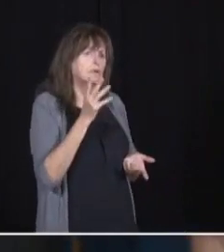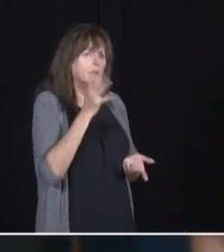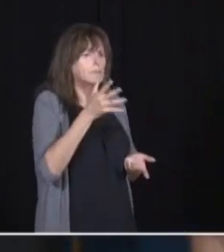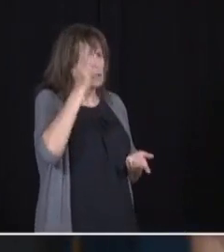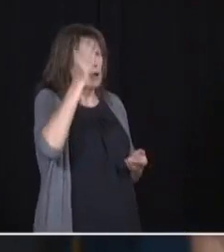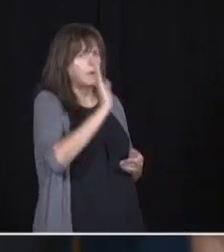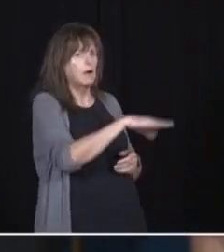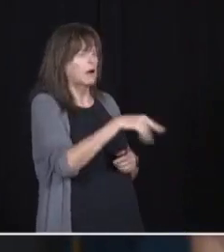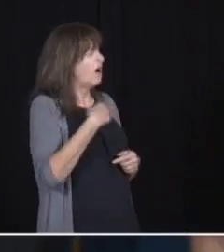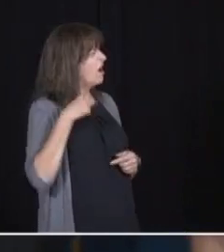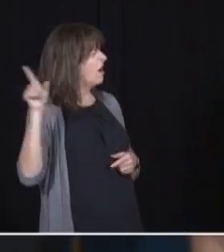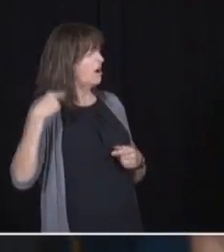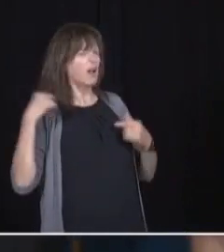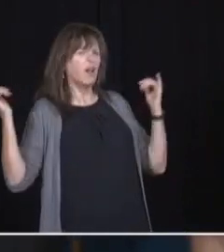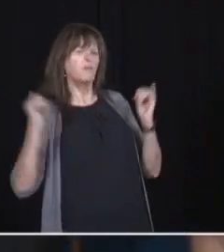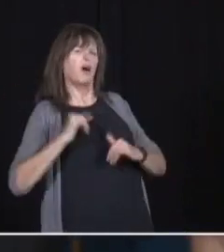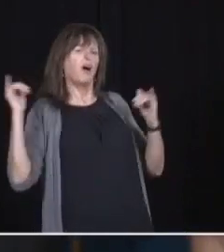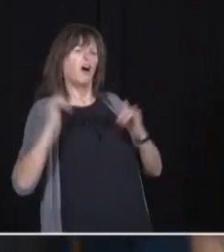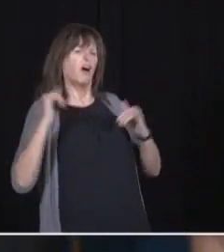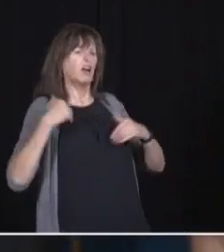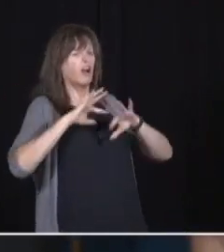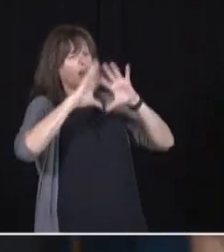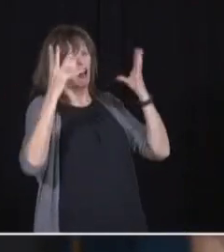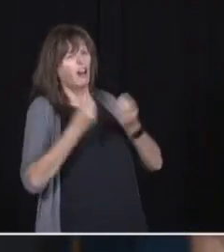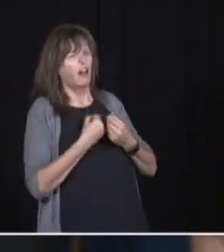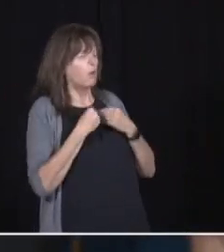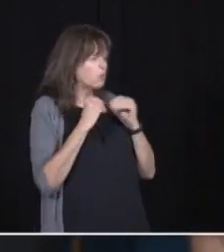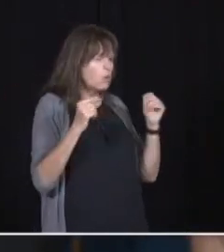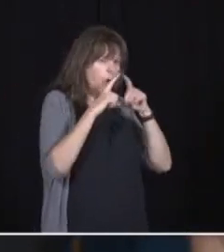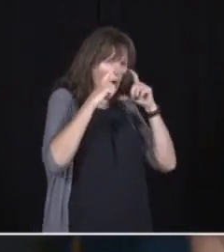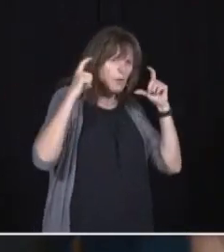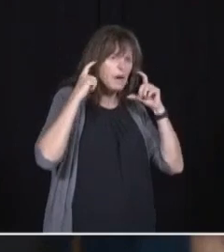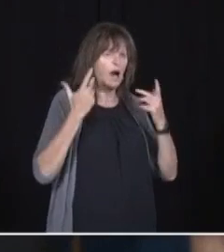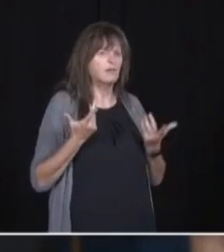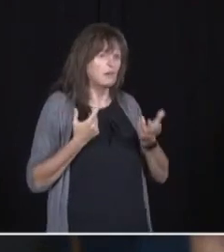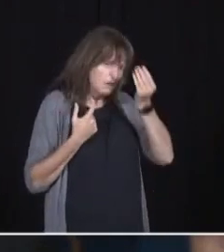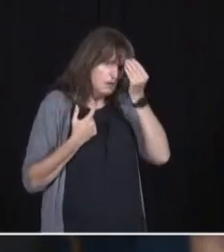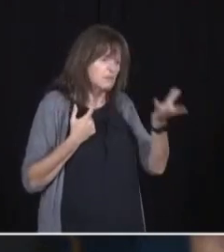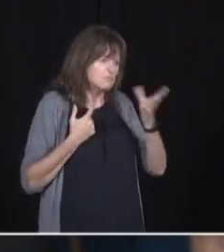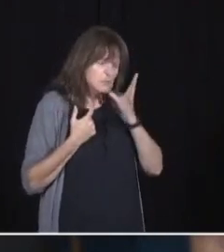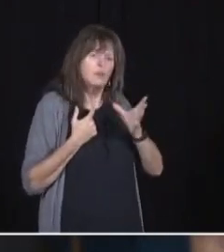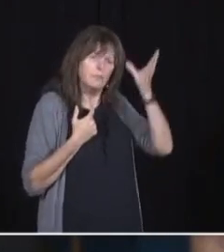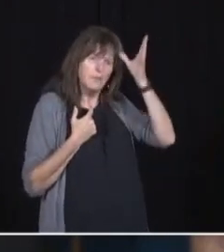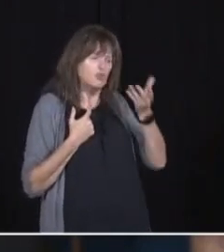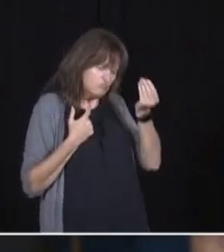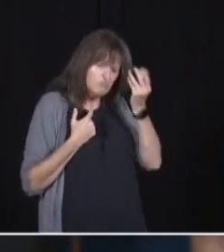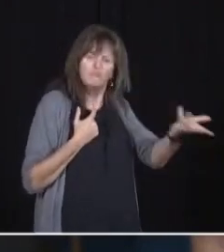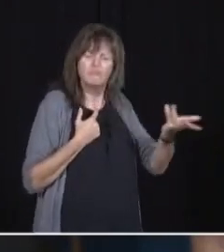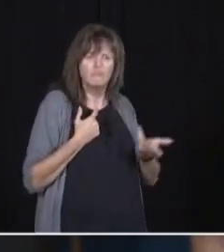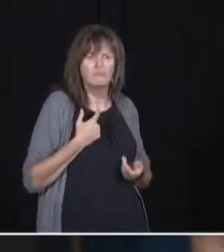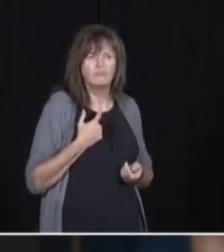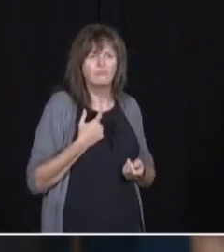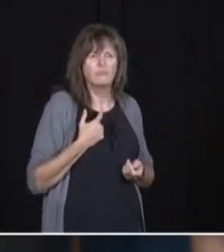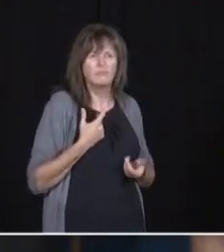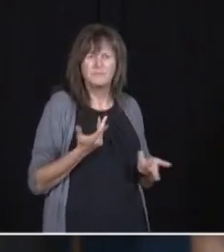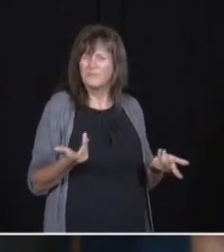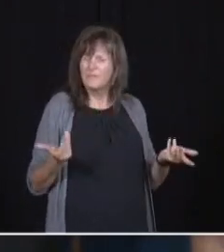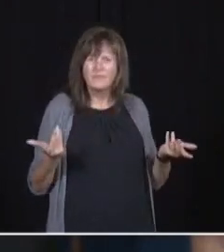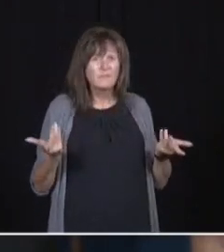Matter of fact, why do you go to your grandparents and tell them you're deciding big party tell having a good old time. You know, dancing and God knows.